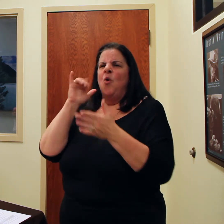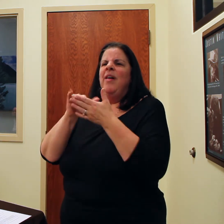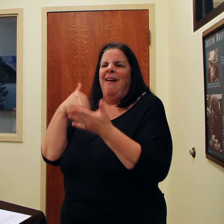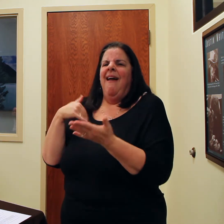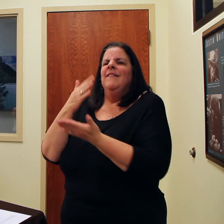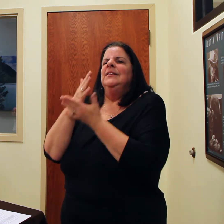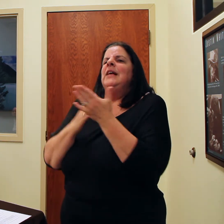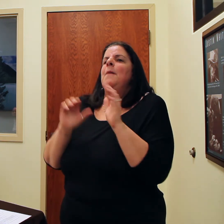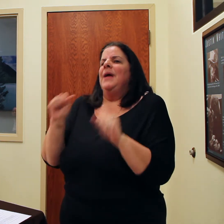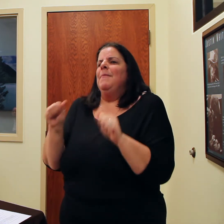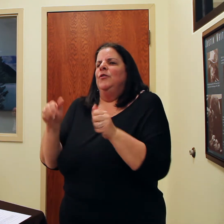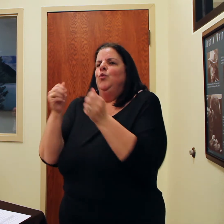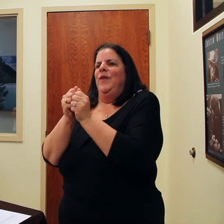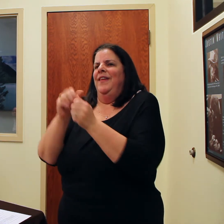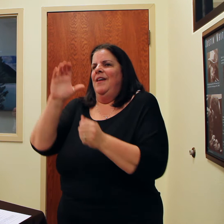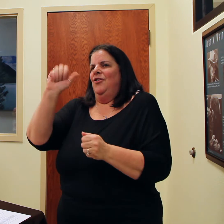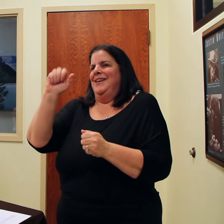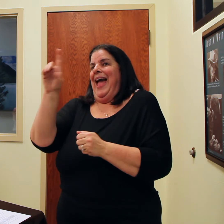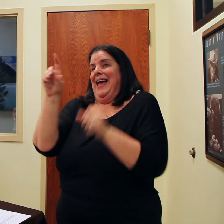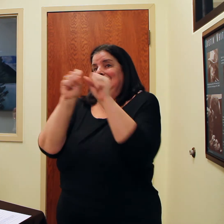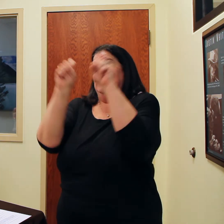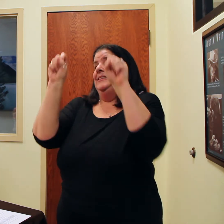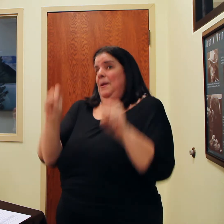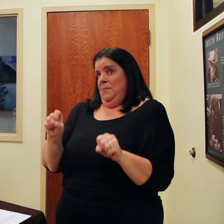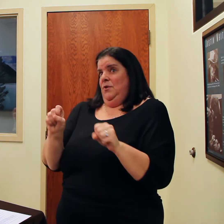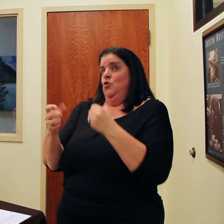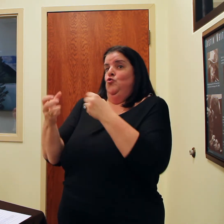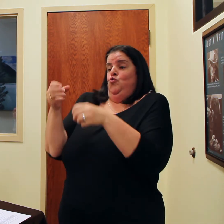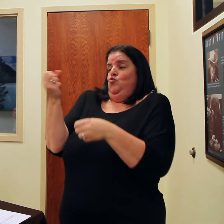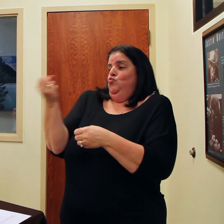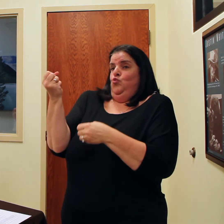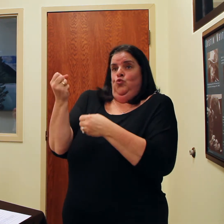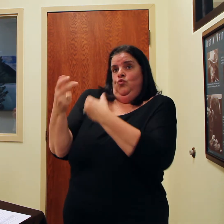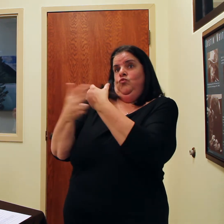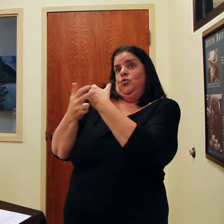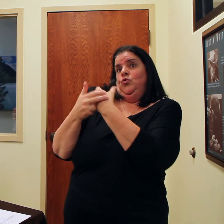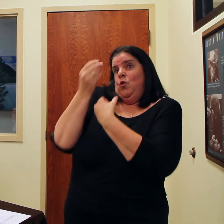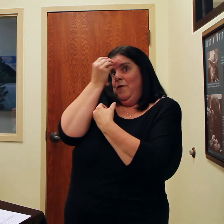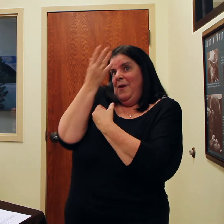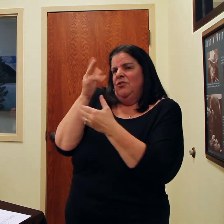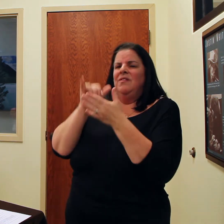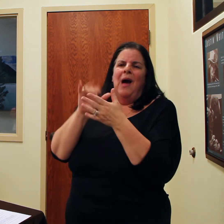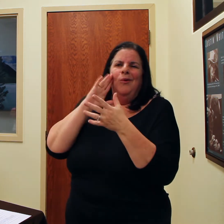within their CAD systems to store information, but that would all be according to everybody's policy